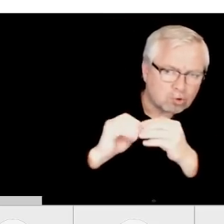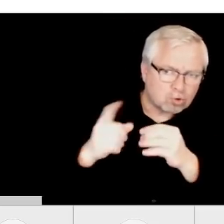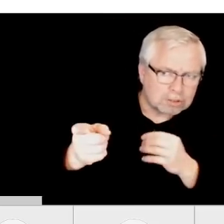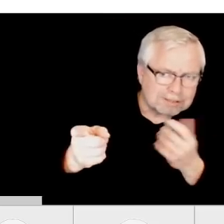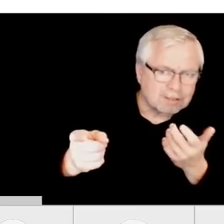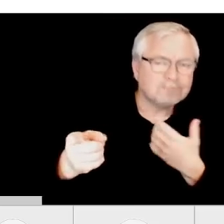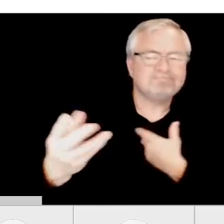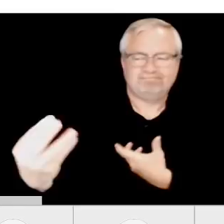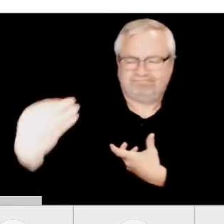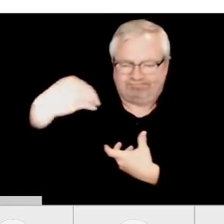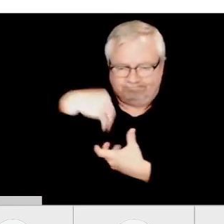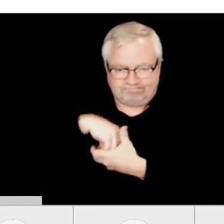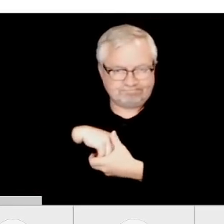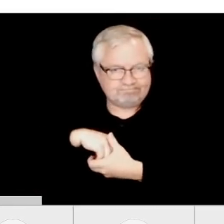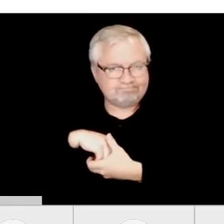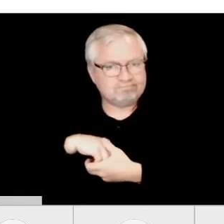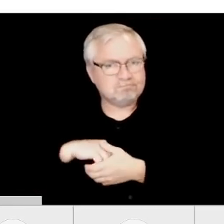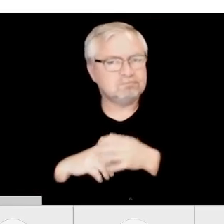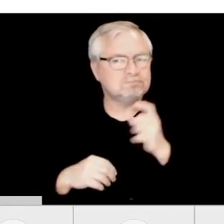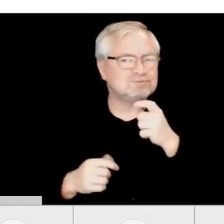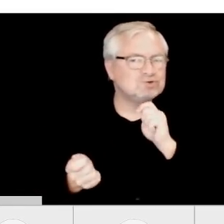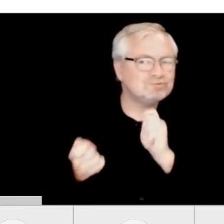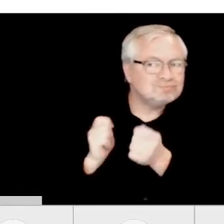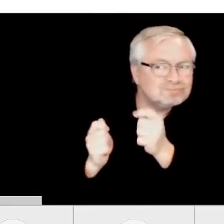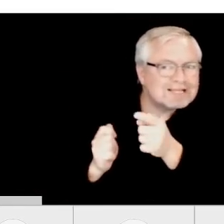Some of those changes might be marginal, and some of them might not be.